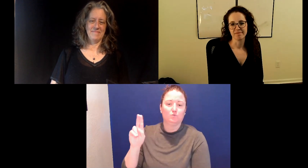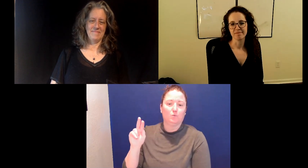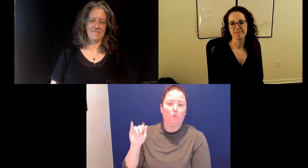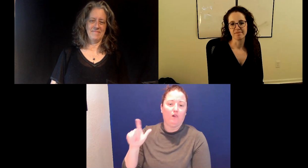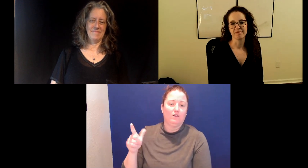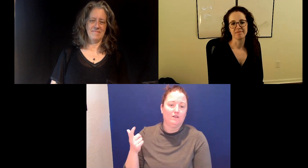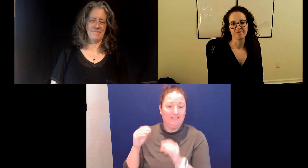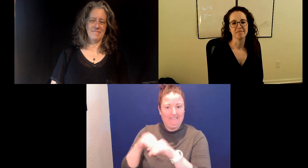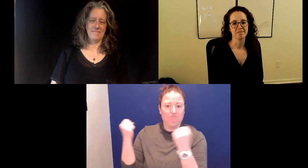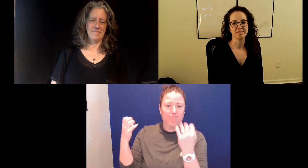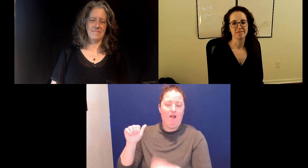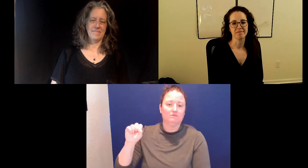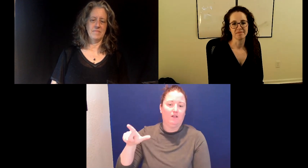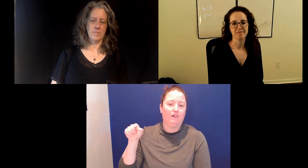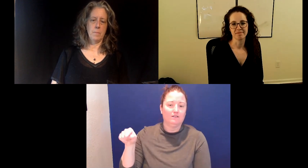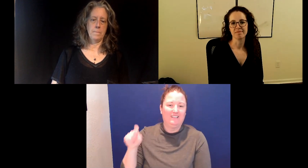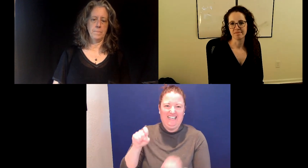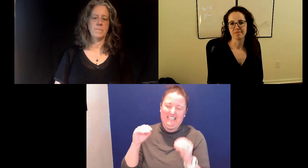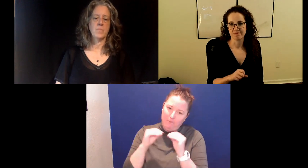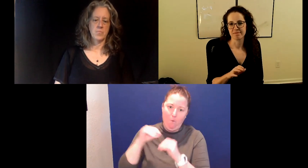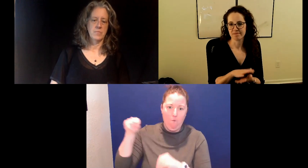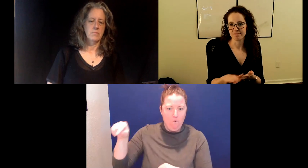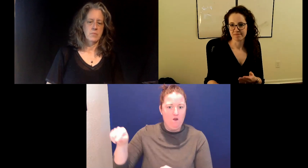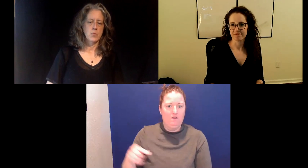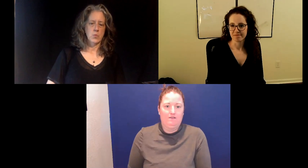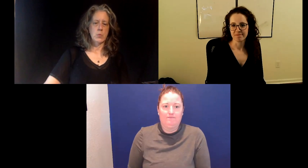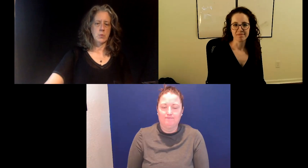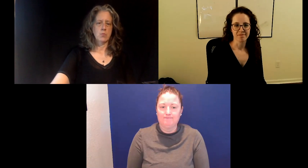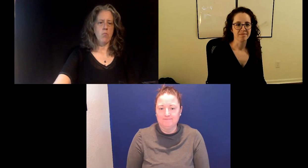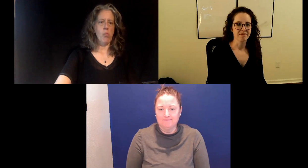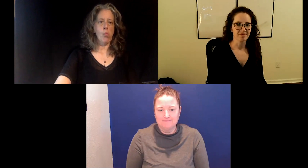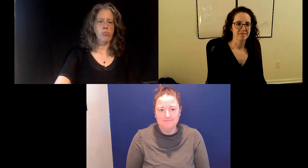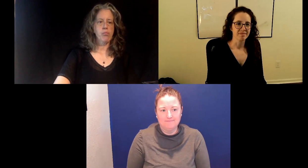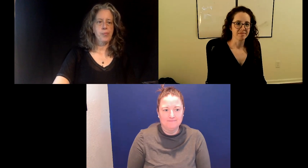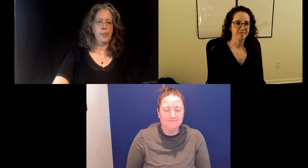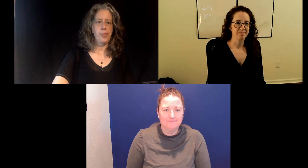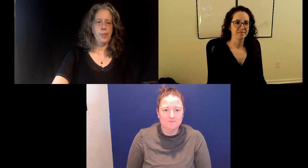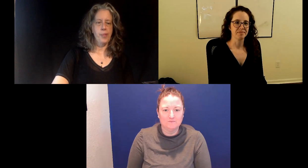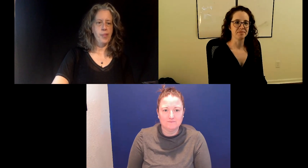you know and then have a chance to try it again in asl so it's it's a little more leading up to that